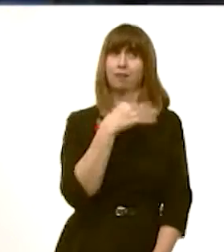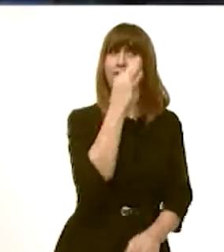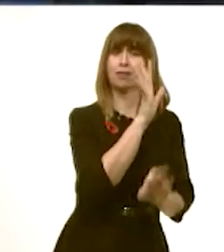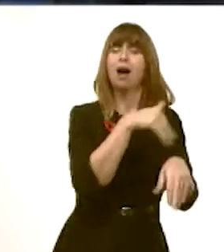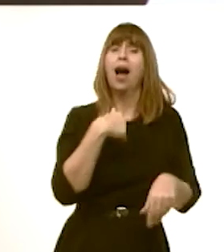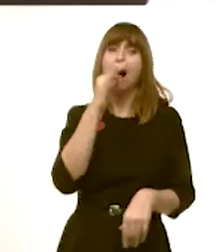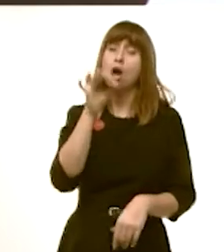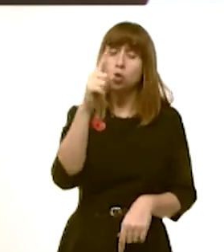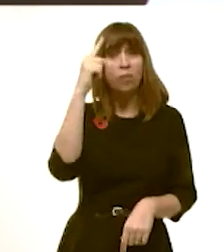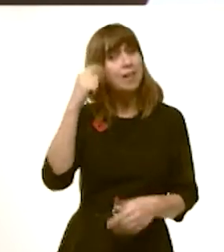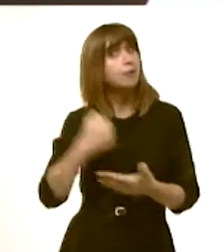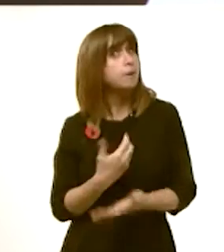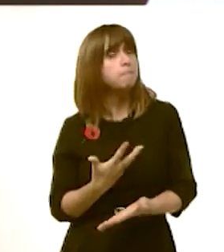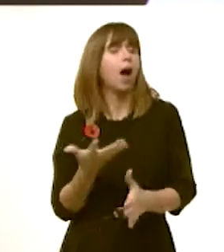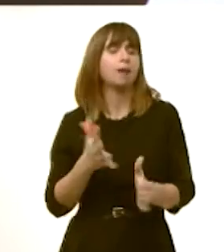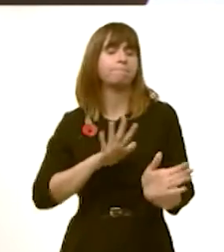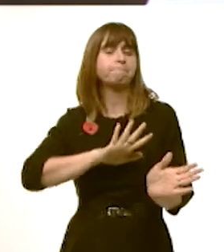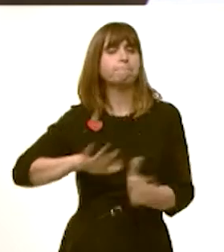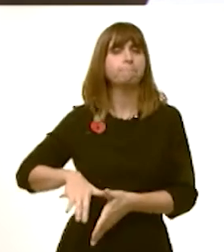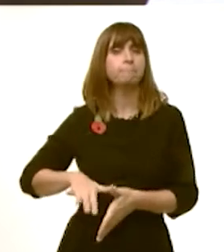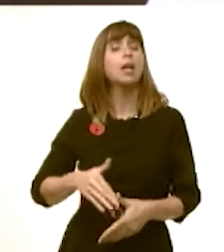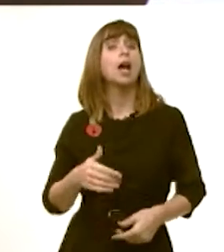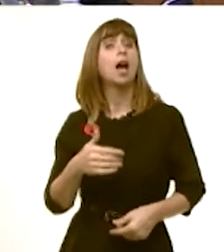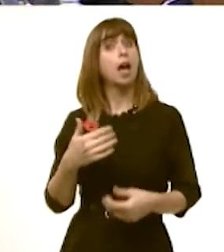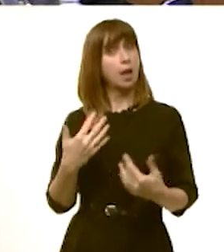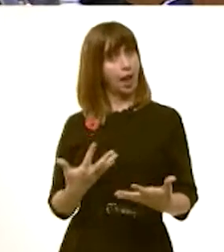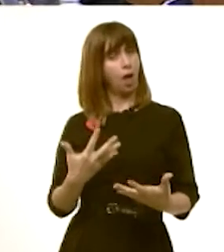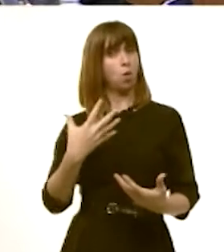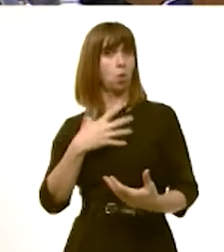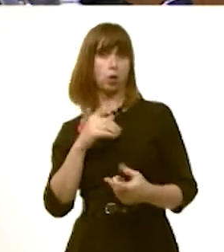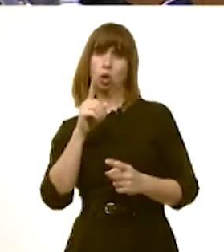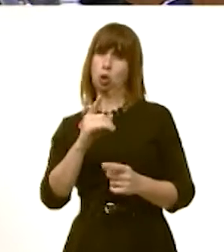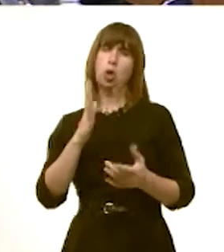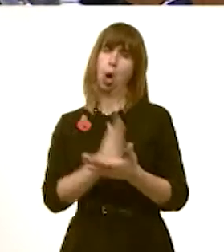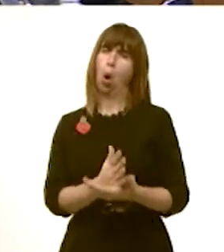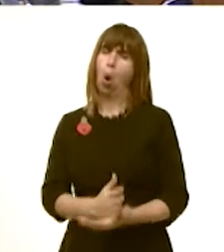Kirsty Williams: But let me move on, and letís turn to your disgraceful decisionóand your